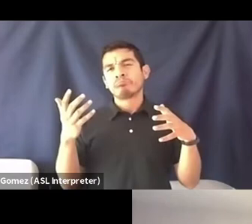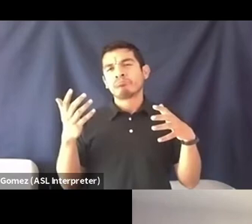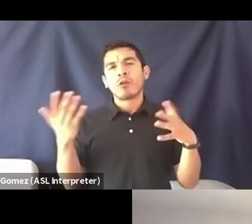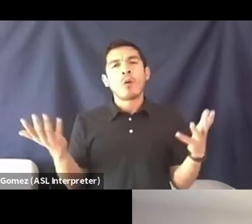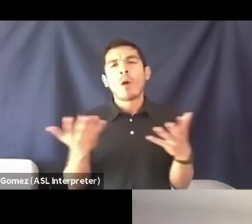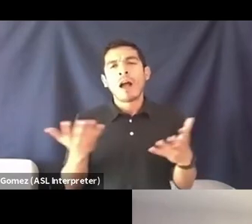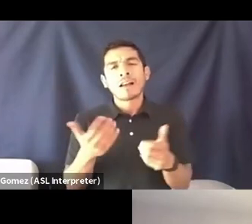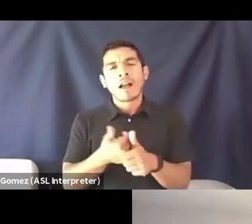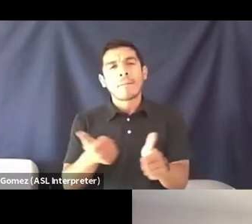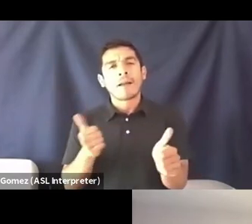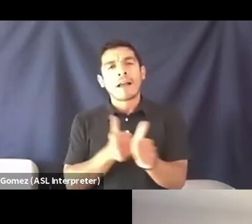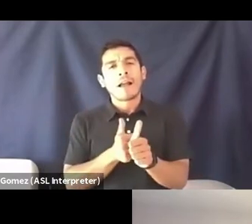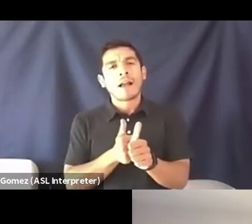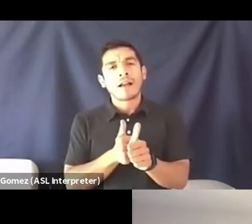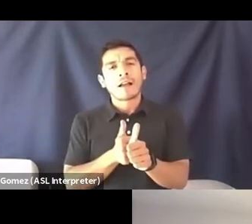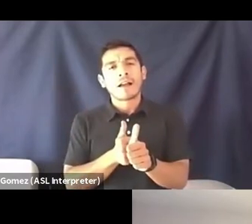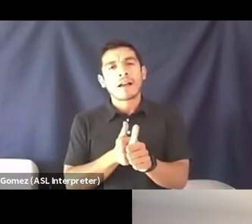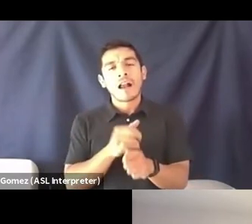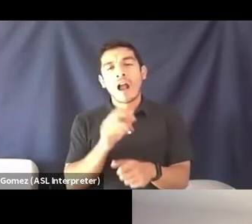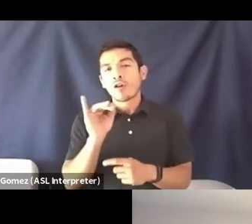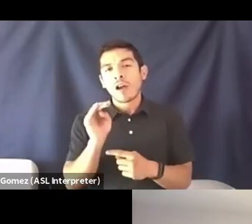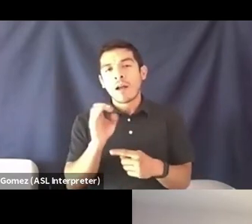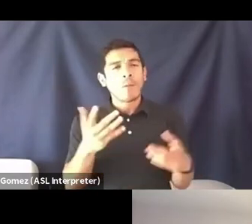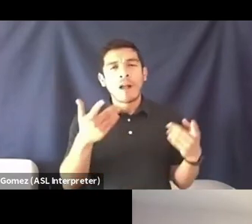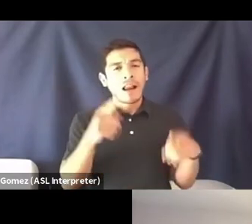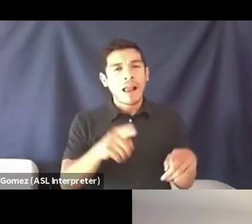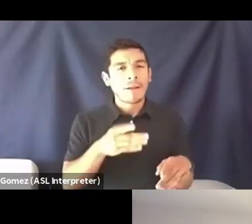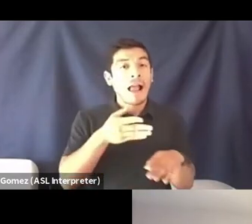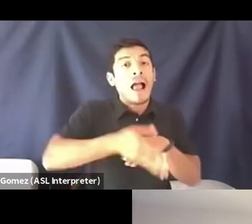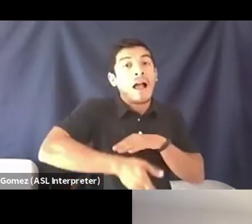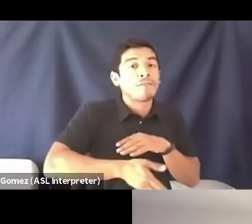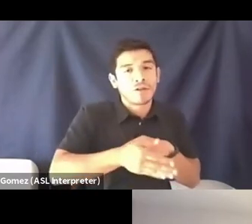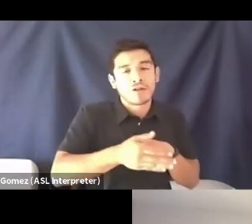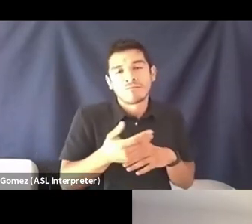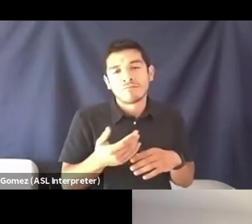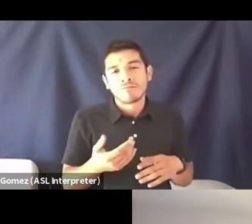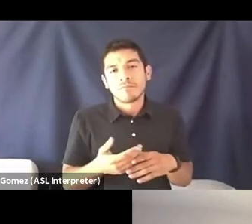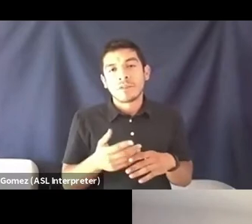what is behind a heinous crime or a tragedy like this. Family conflicts,